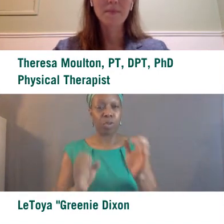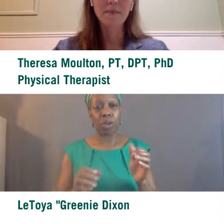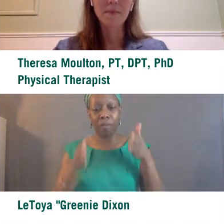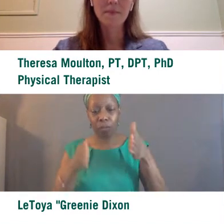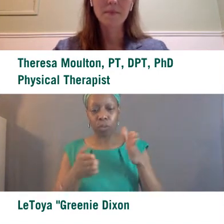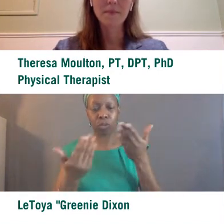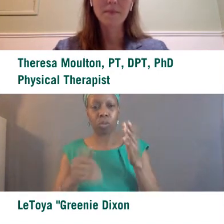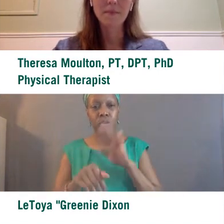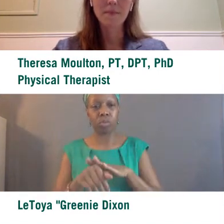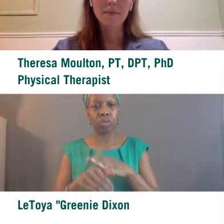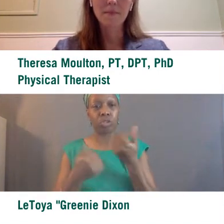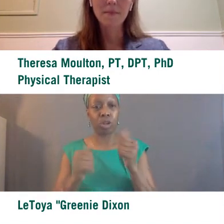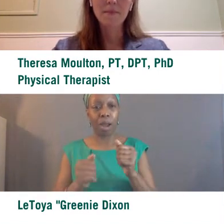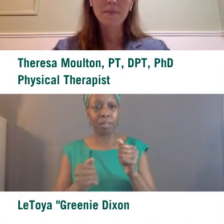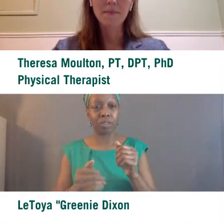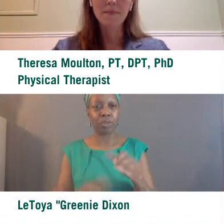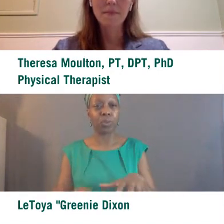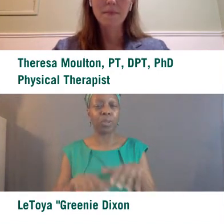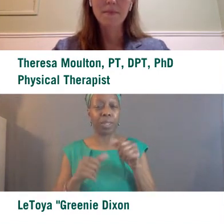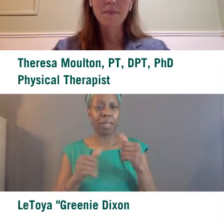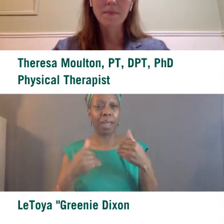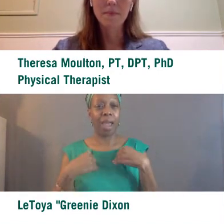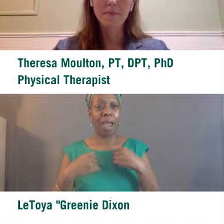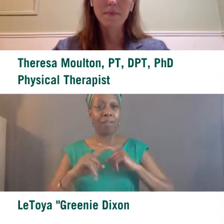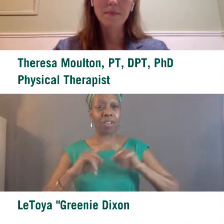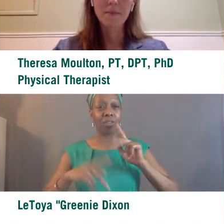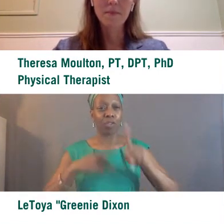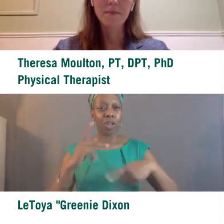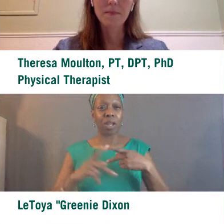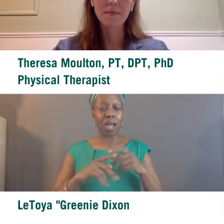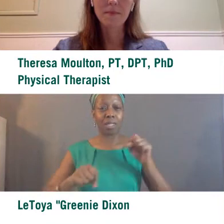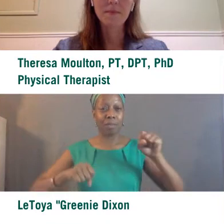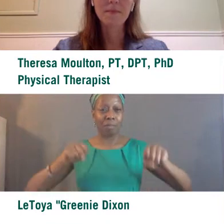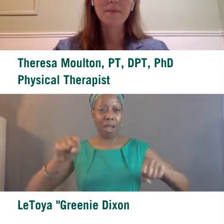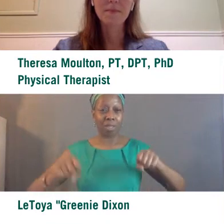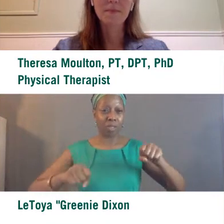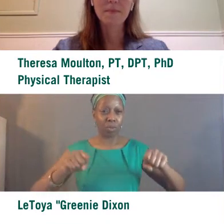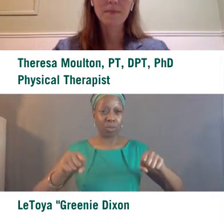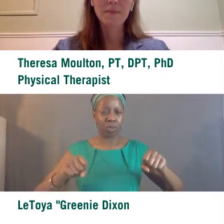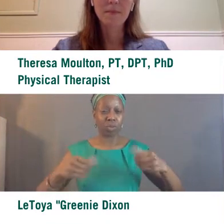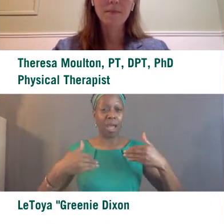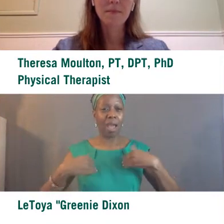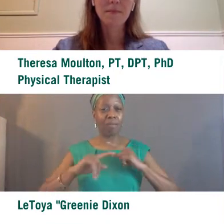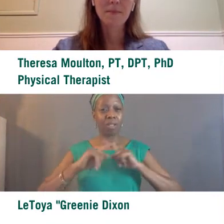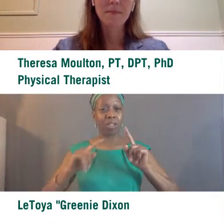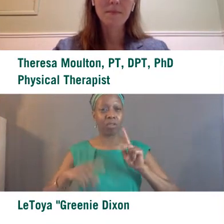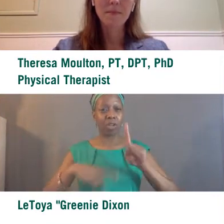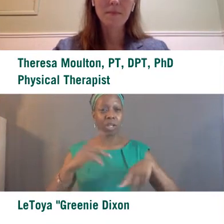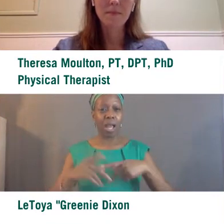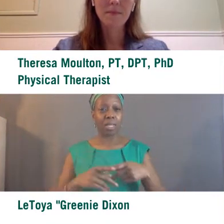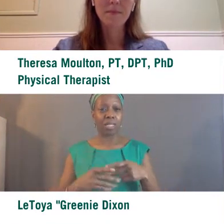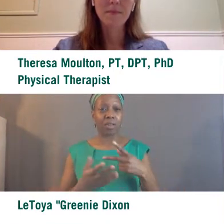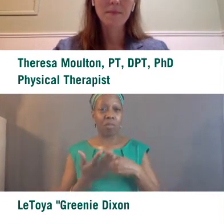there's different adaptive bicycles and there's some different grant programs that can help to pay for those.